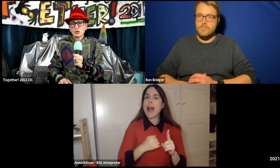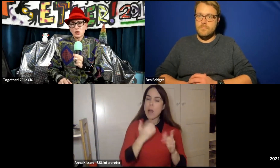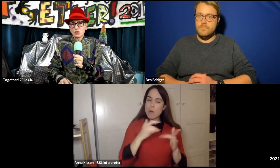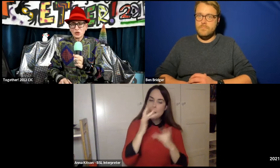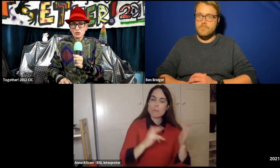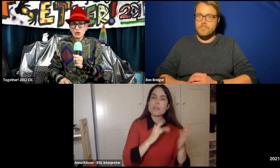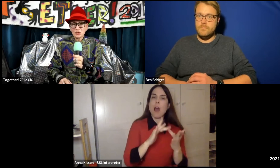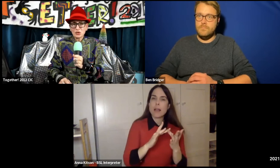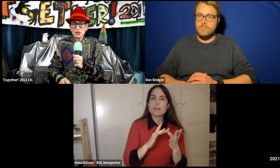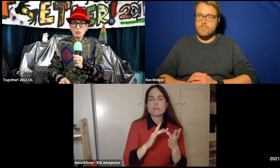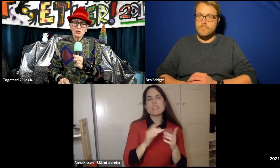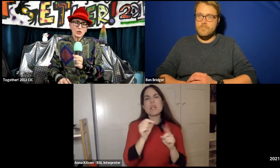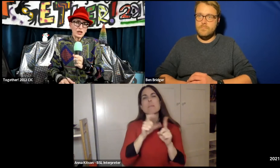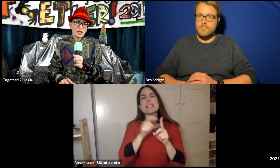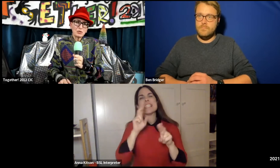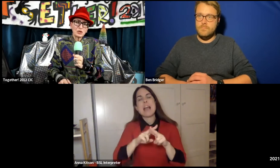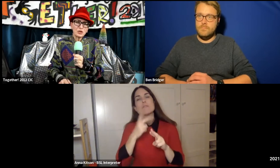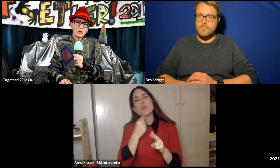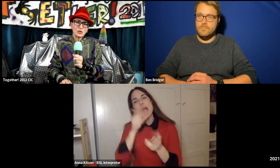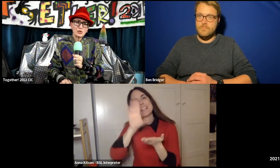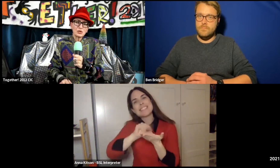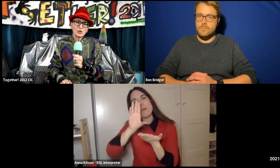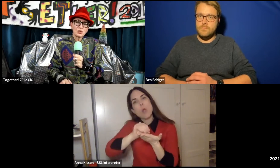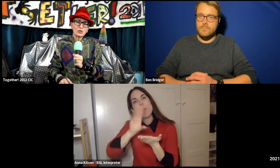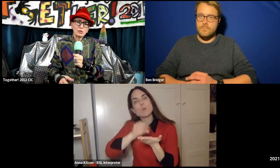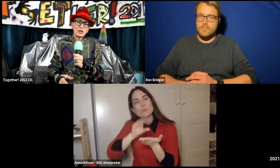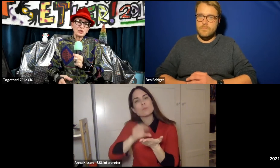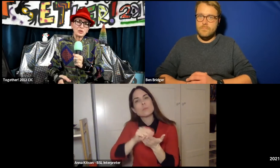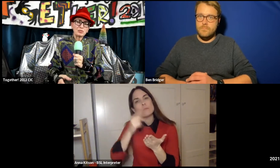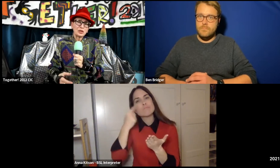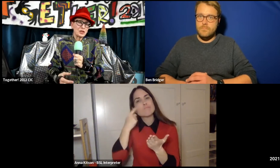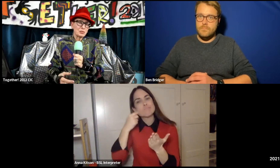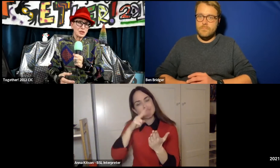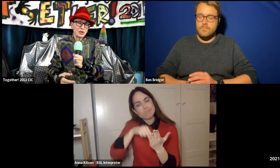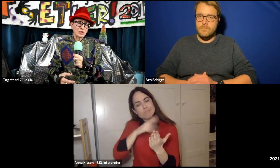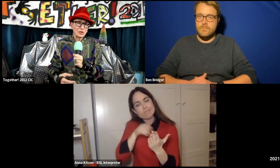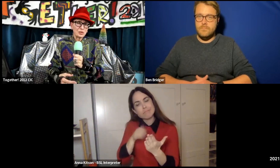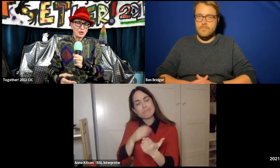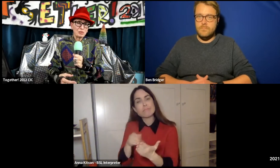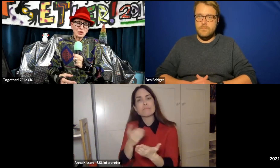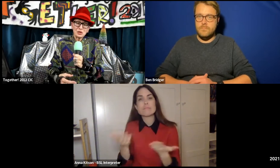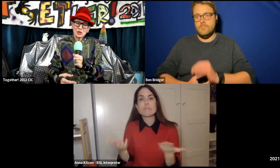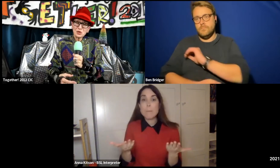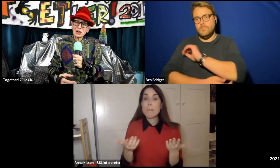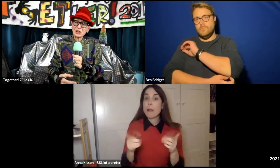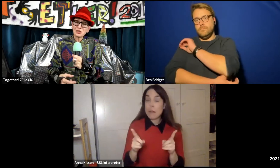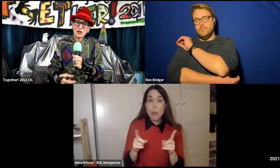for obvious reasons, but for anyone who is not familiar with our printed materials that have been in storage for